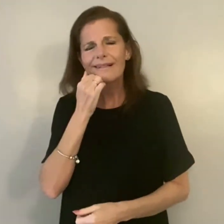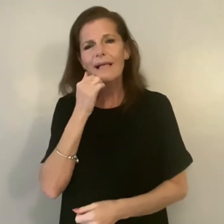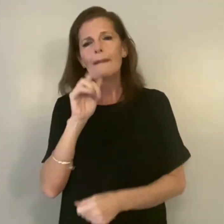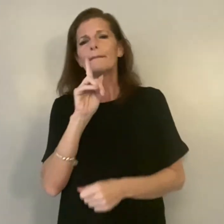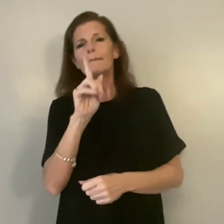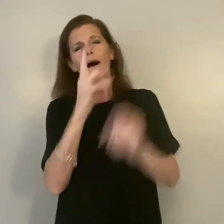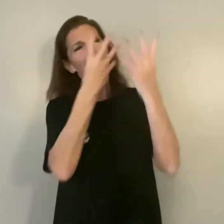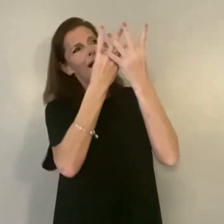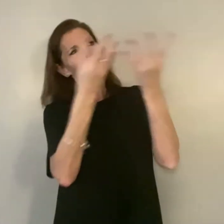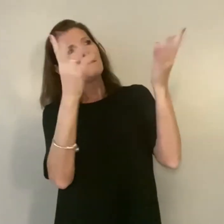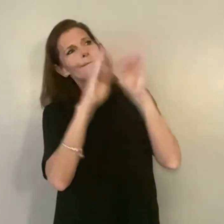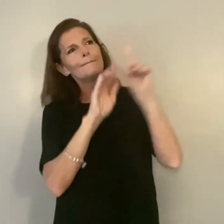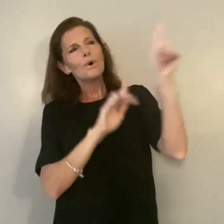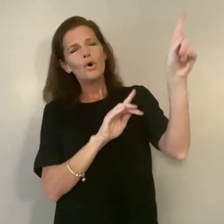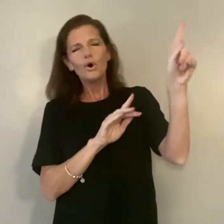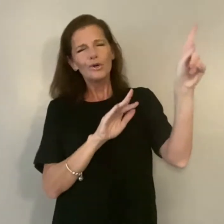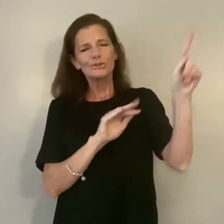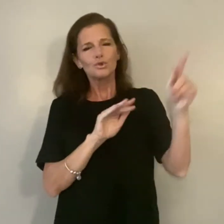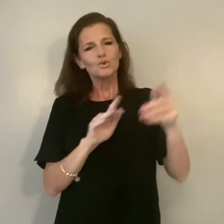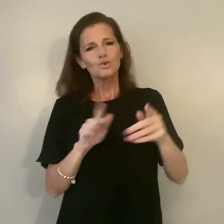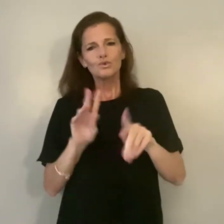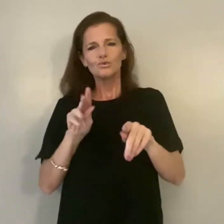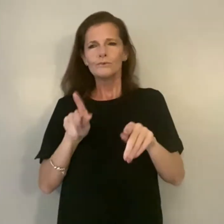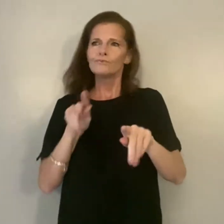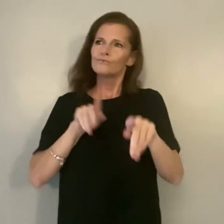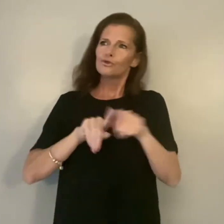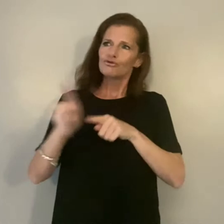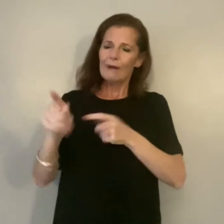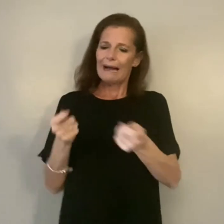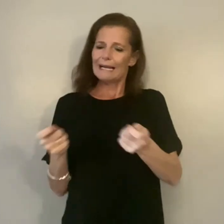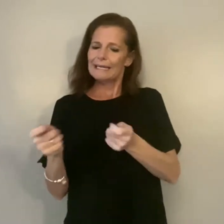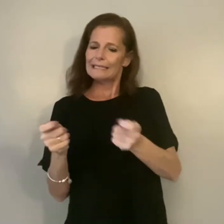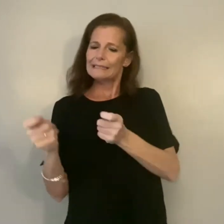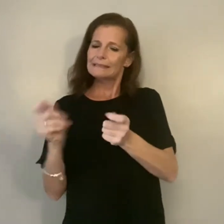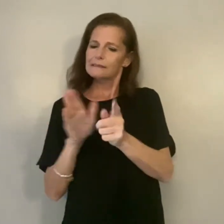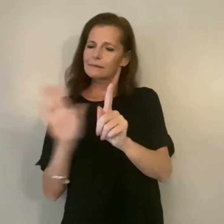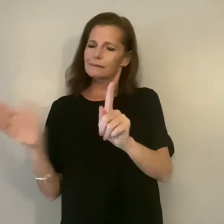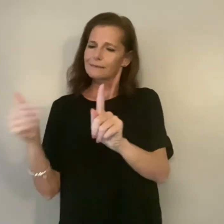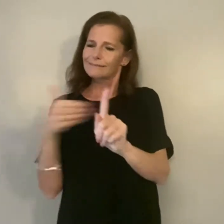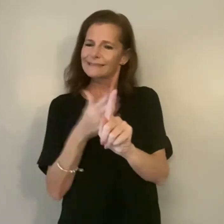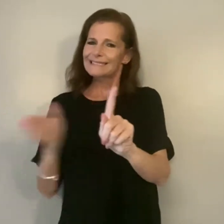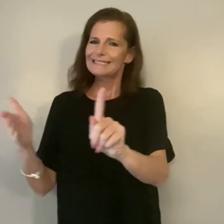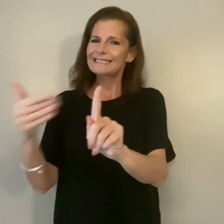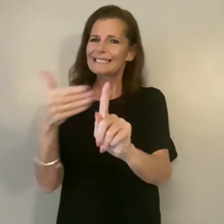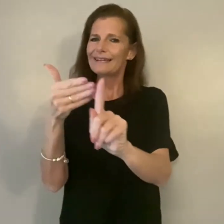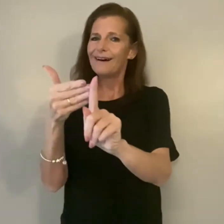But I think fundamentally that's kind of the moral driver for a board or ought to be.